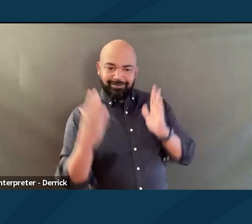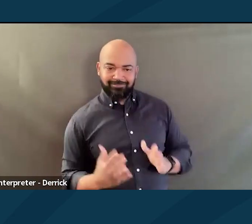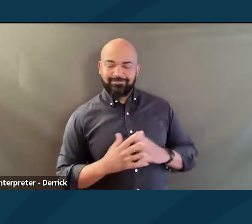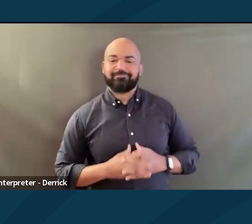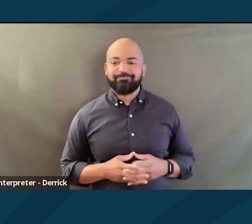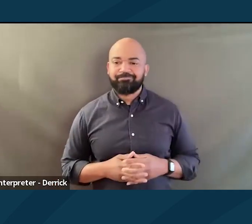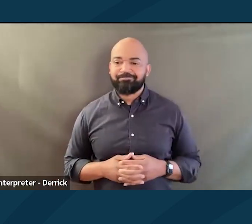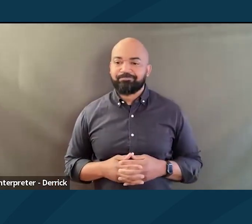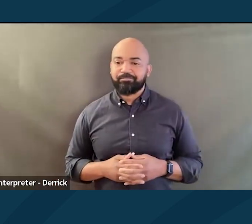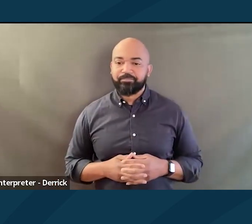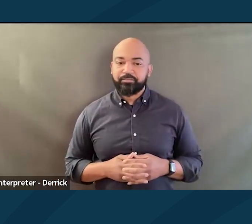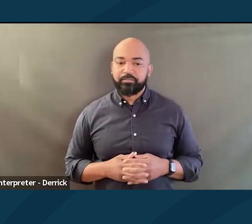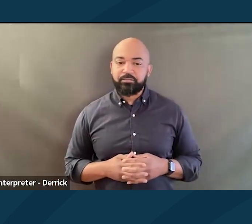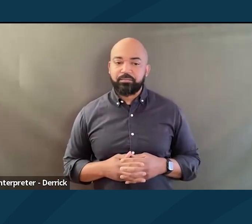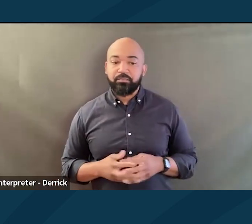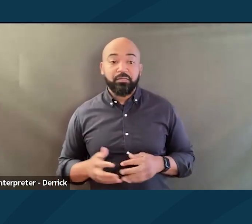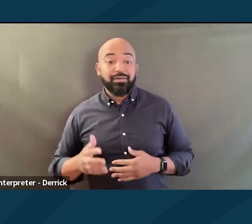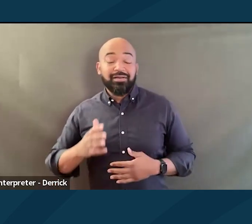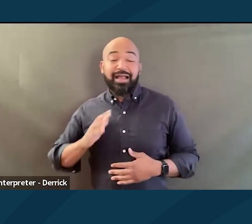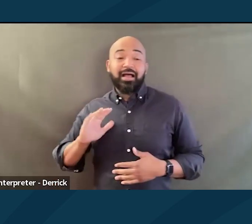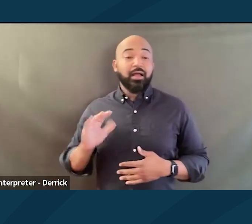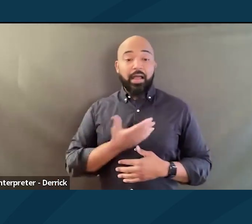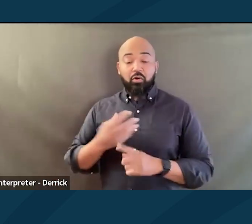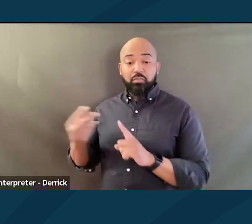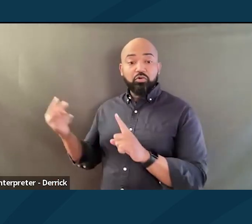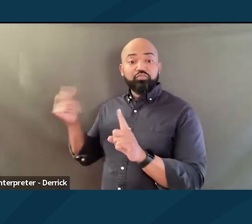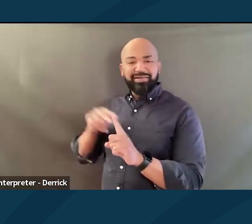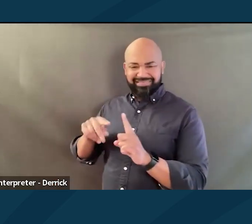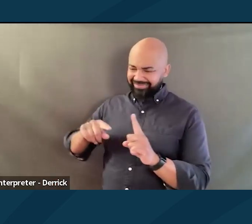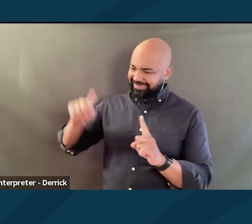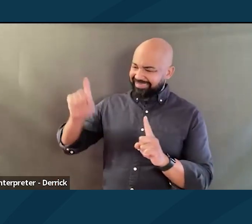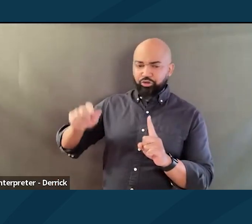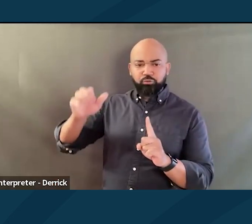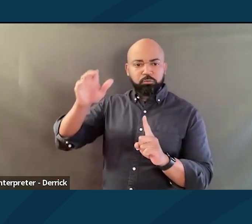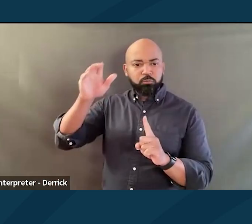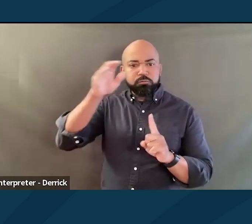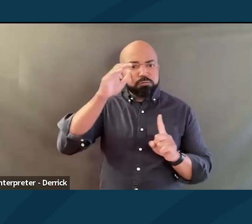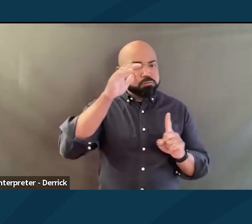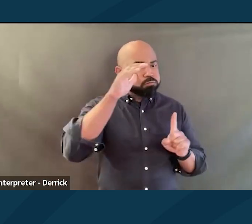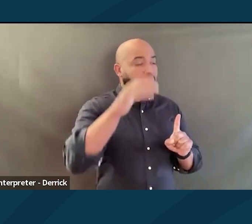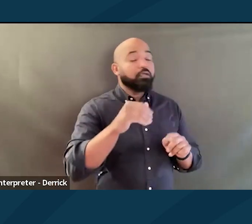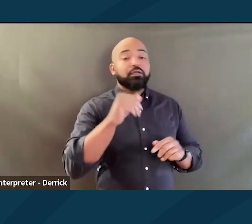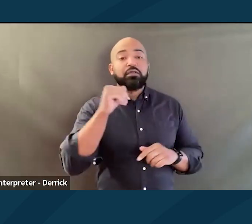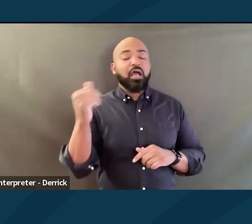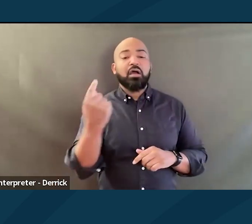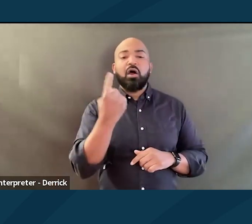Because our representatives need to hear and not always hear the voice of reason, they need